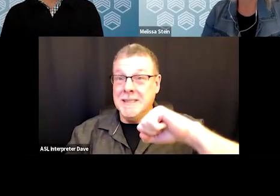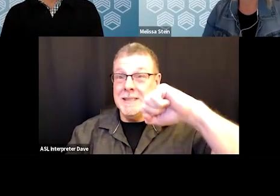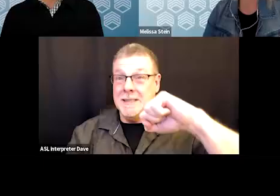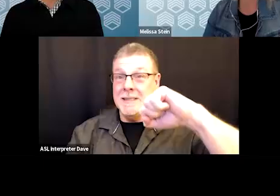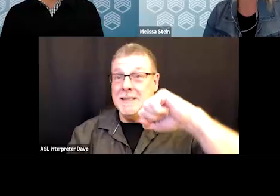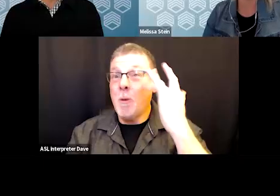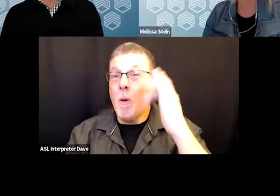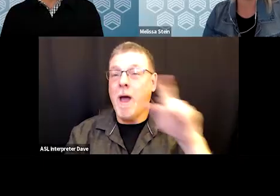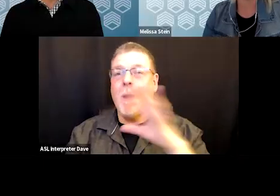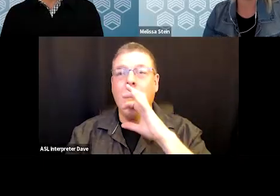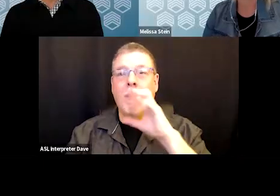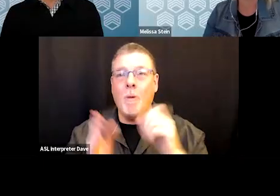we've always done drug testing, right?